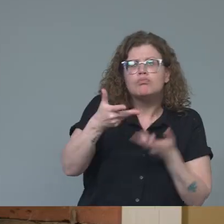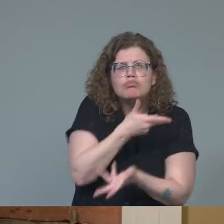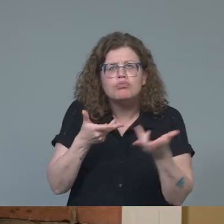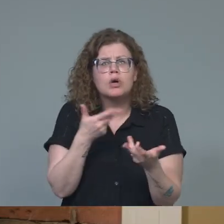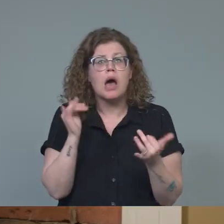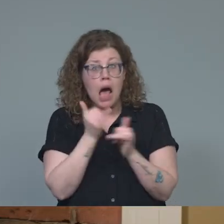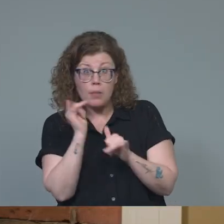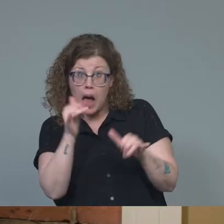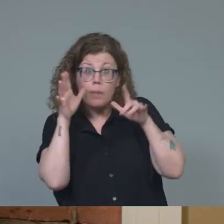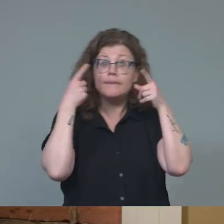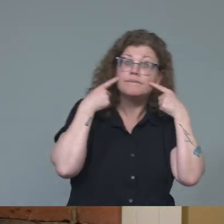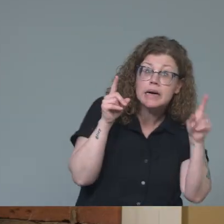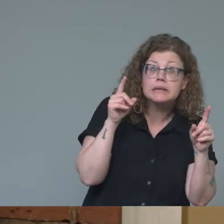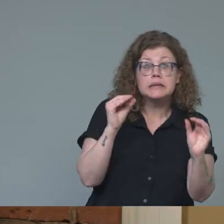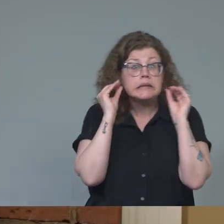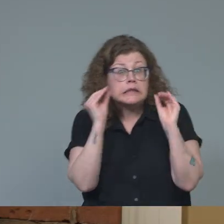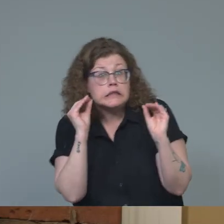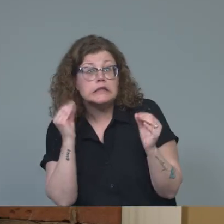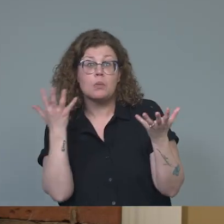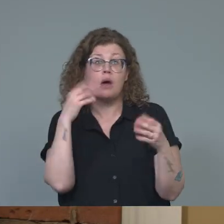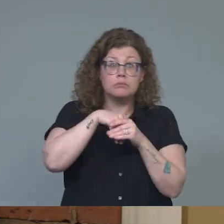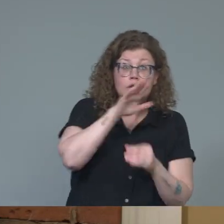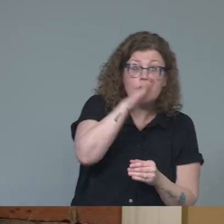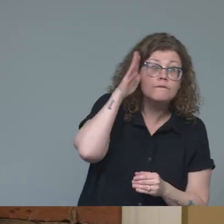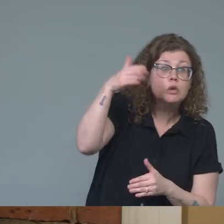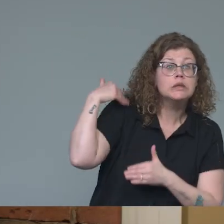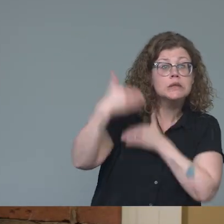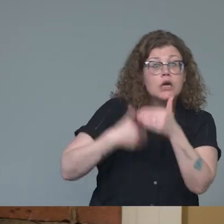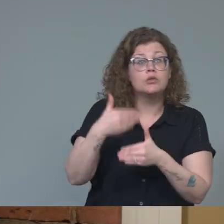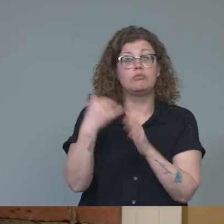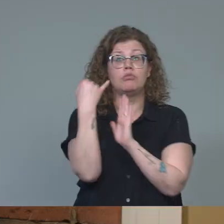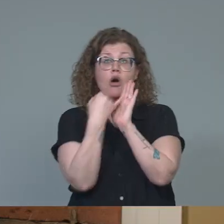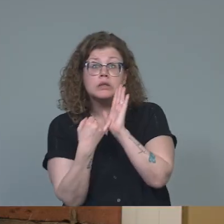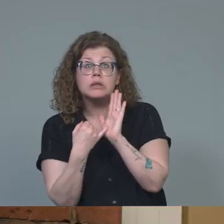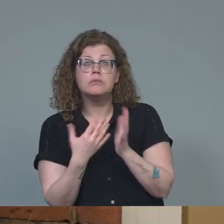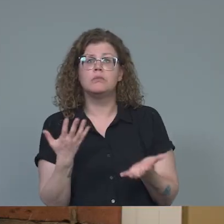and also to witness how you might do community engagement is an effective way to continue to